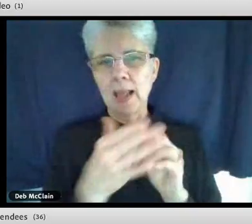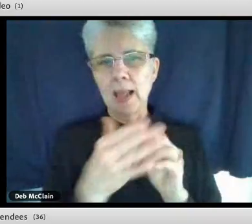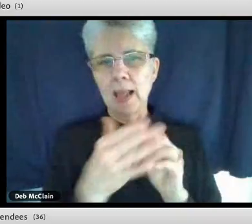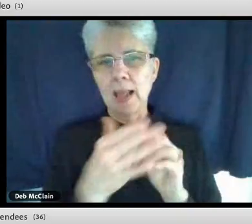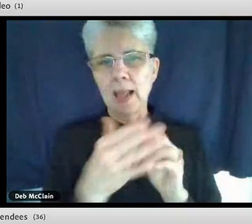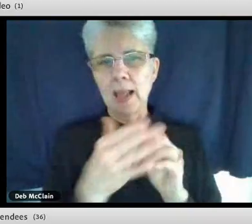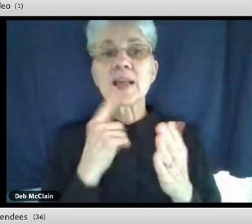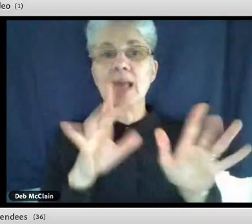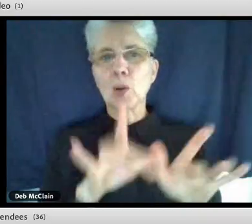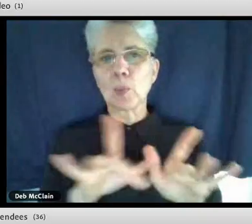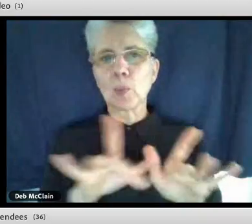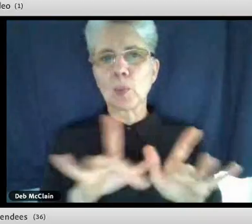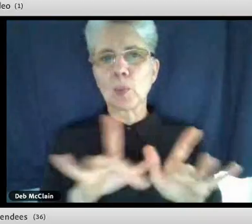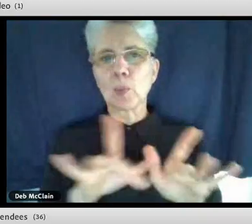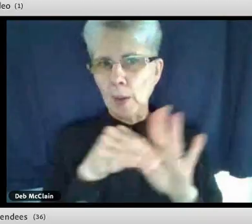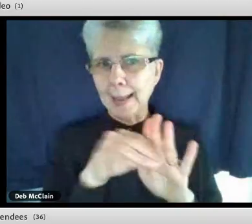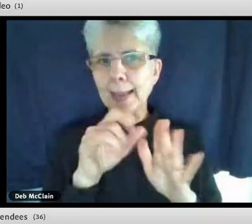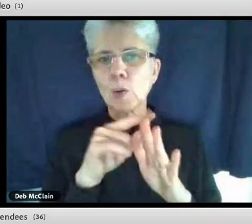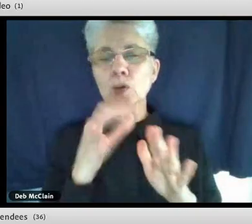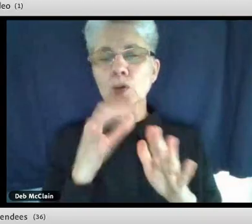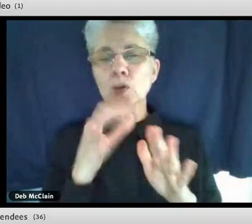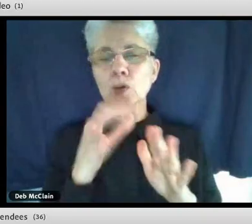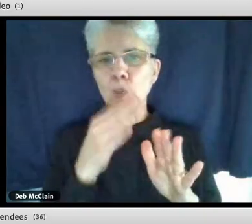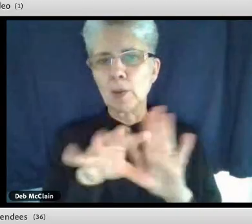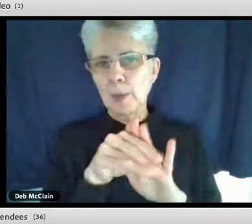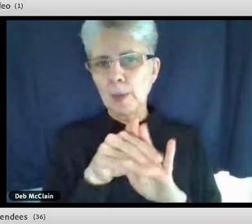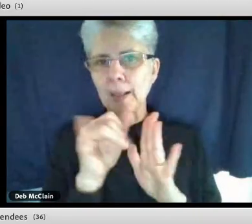that they've already had, and, again, you'll get a copy of this: